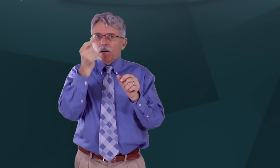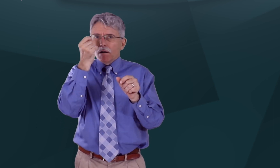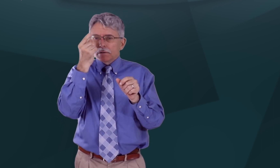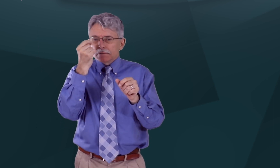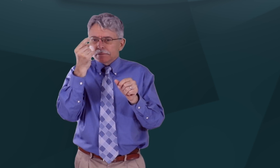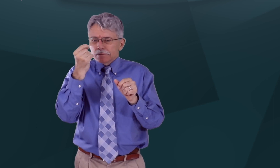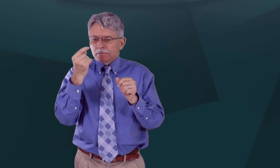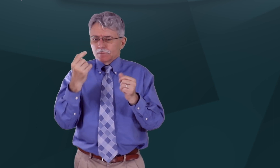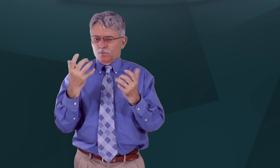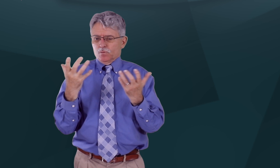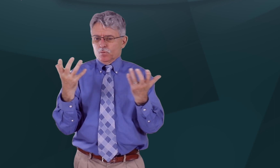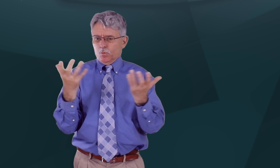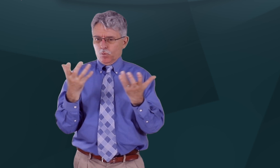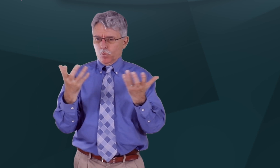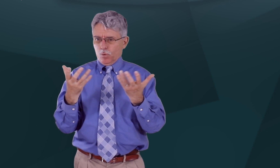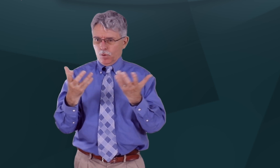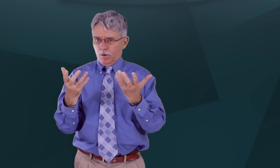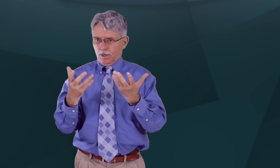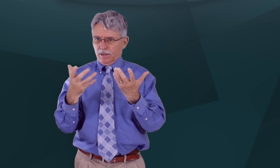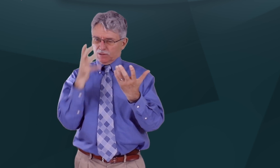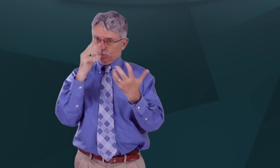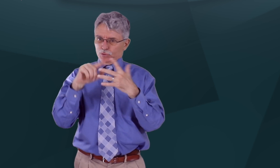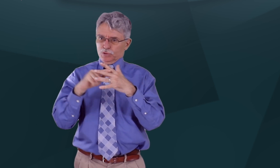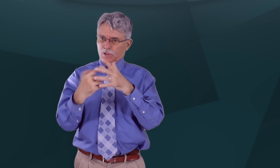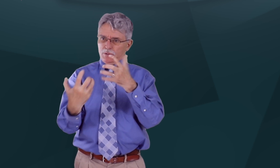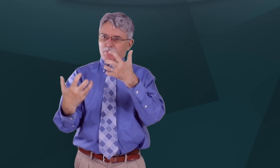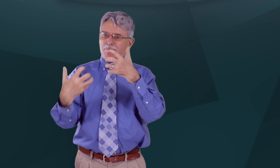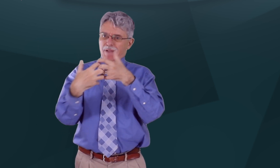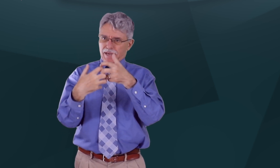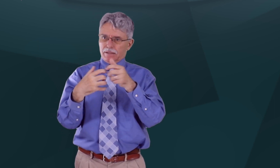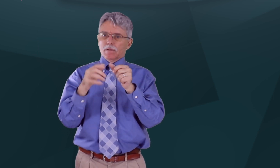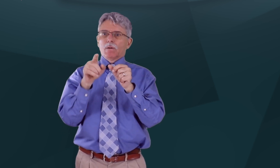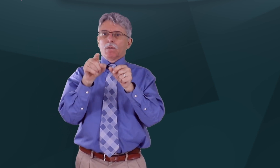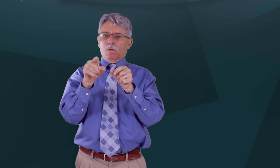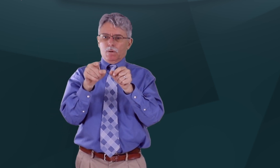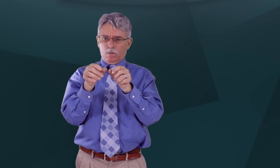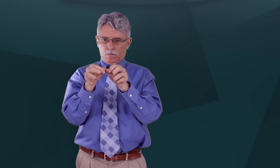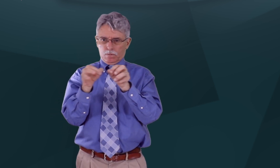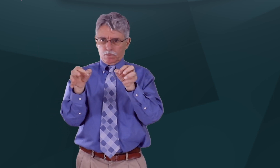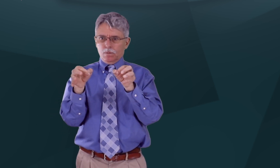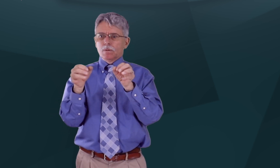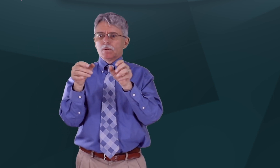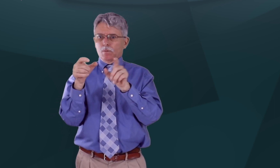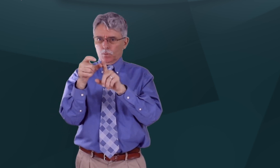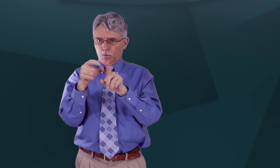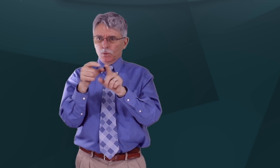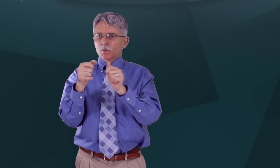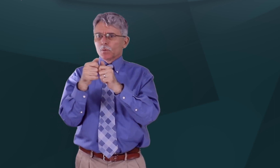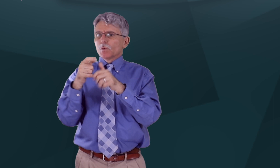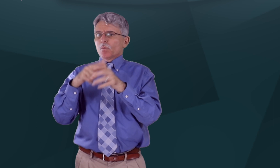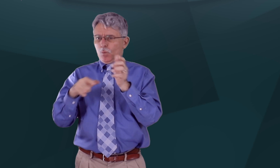And understand, you know, start to put together, oh, those words, maybe,